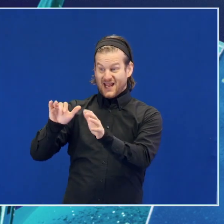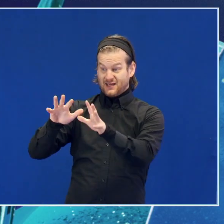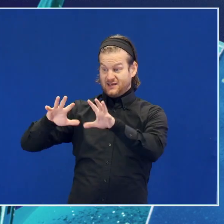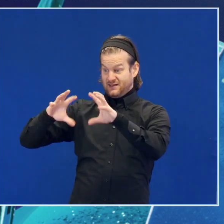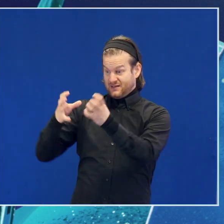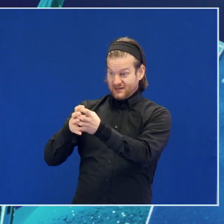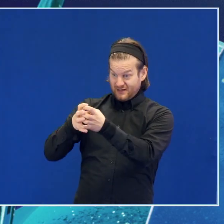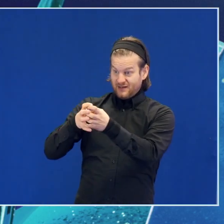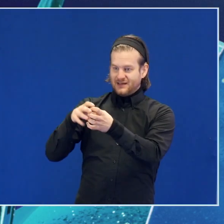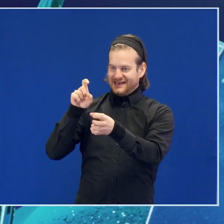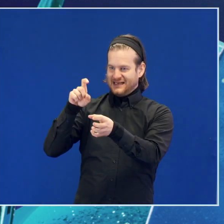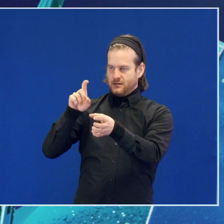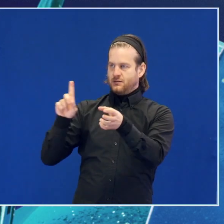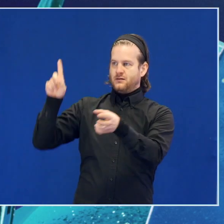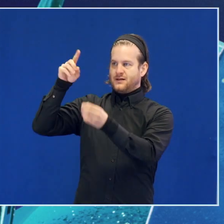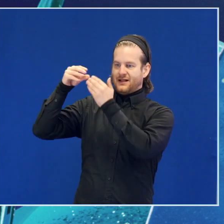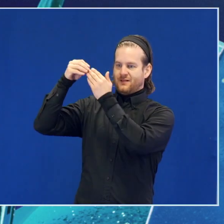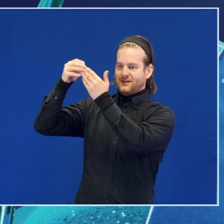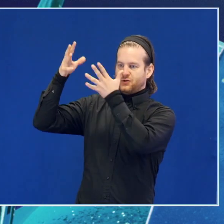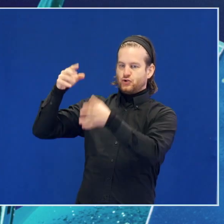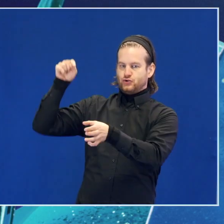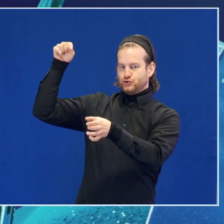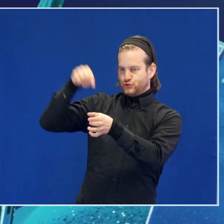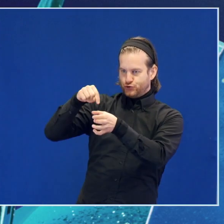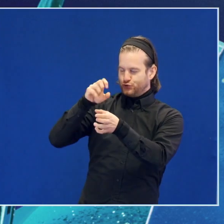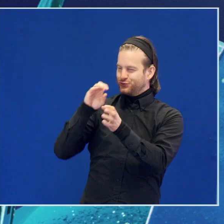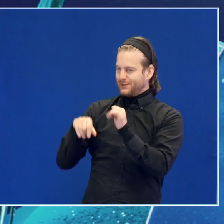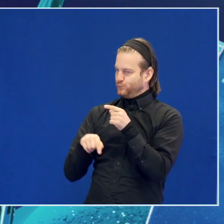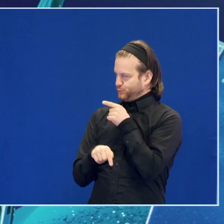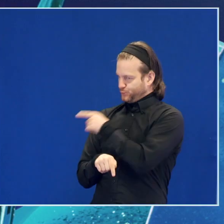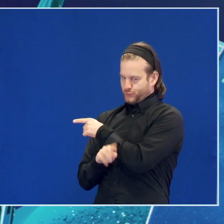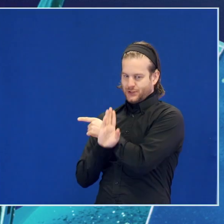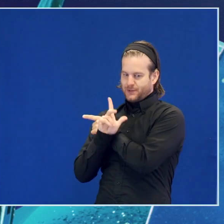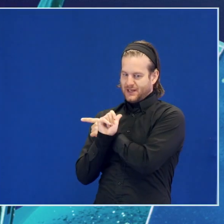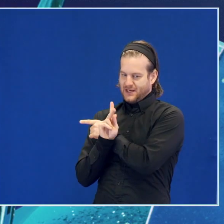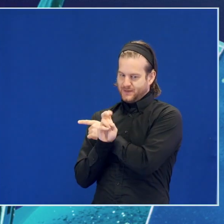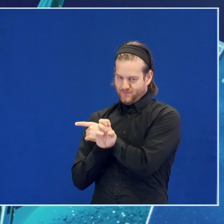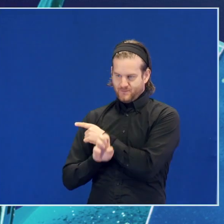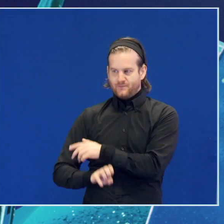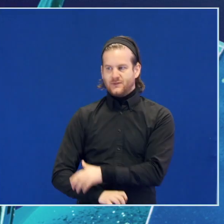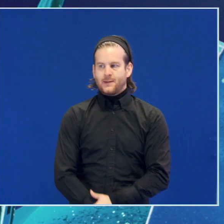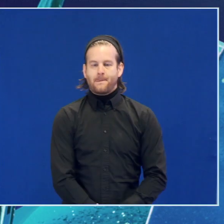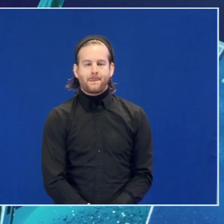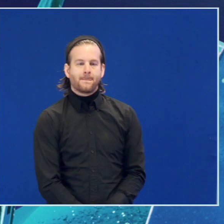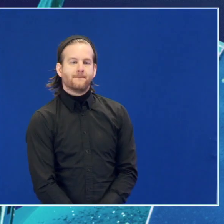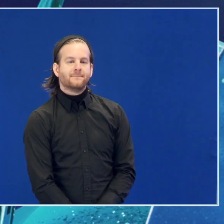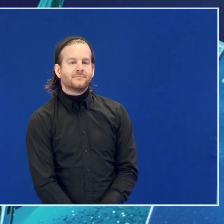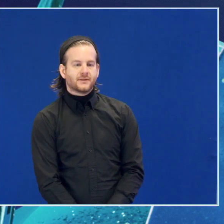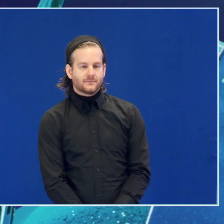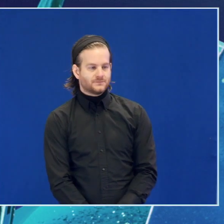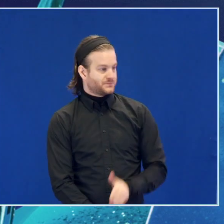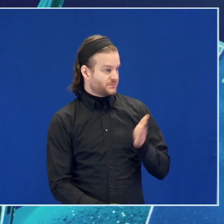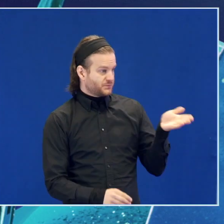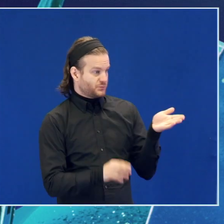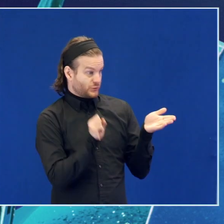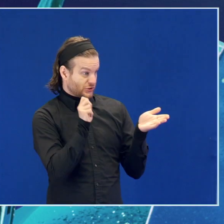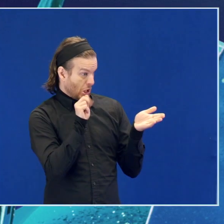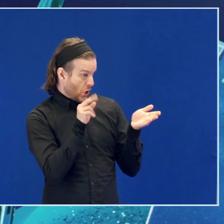So anything you'd want to add, Sarah? No? I don't think so. Okay. All right.